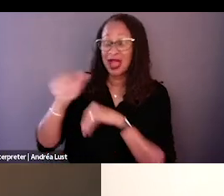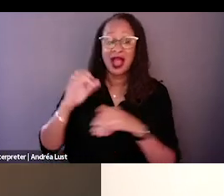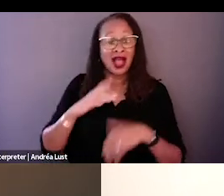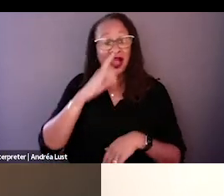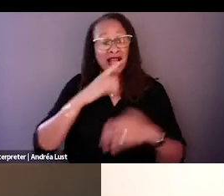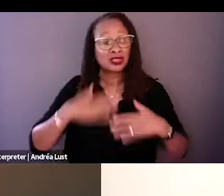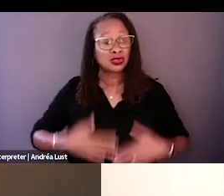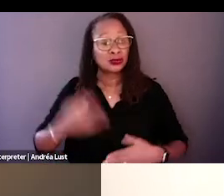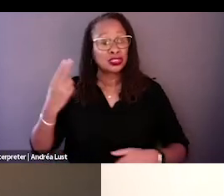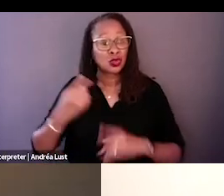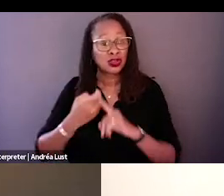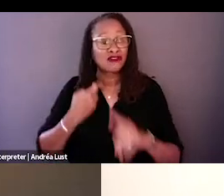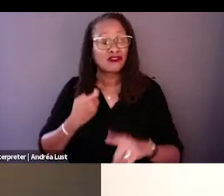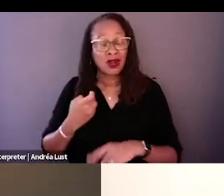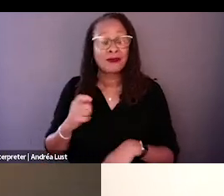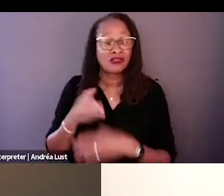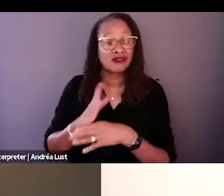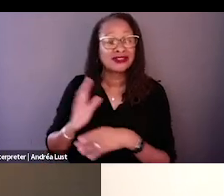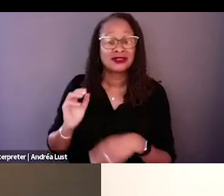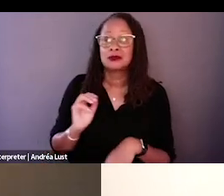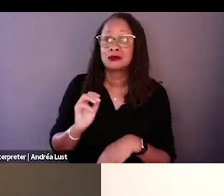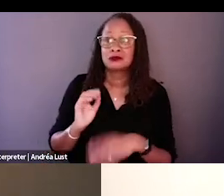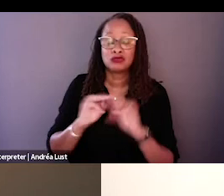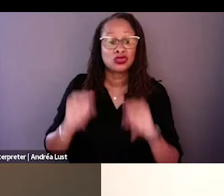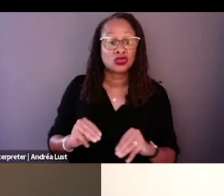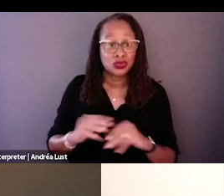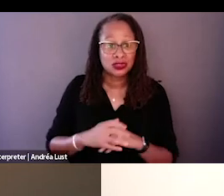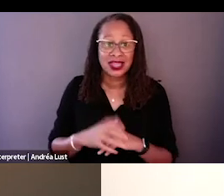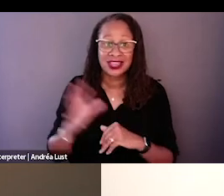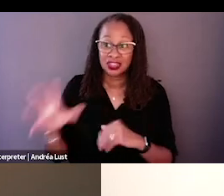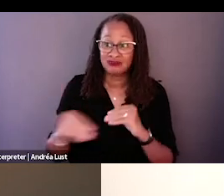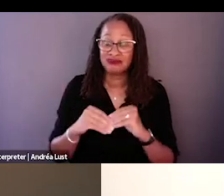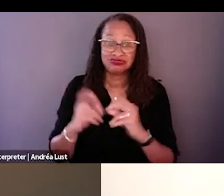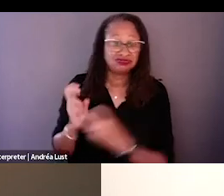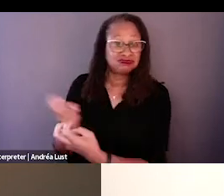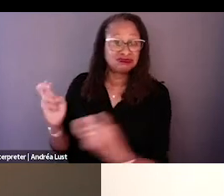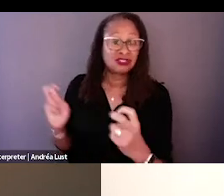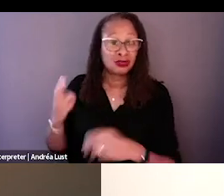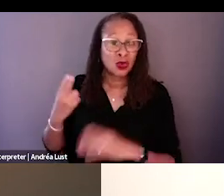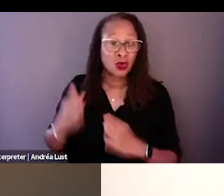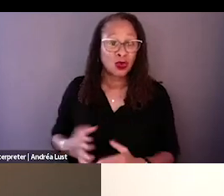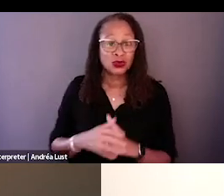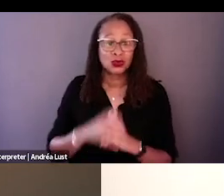fascinating for the method, you keep reediting the three minutes in order to highlight different